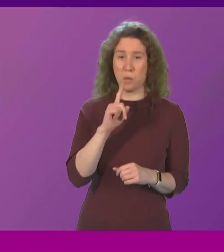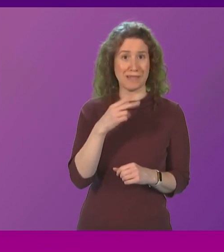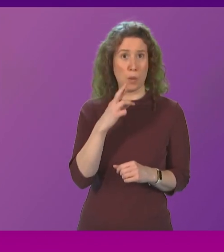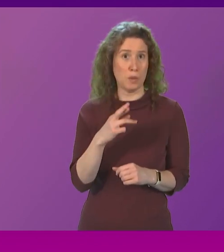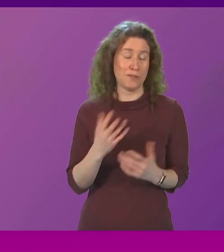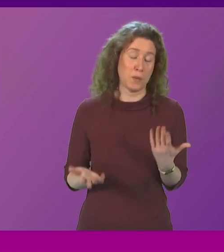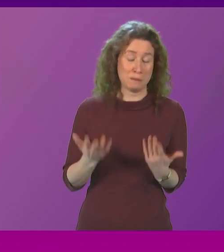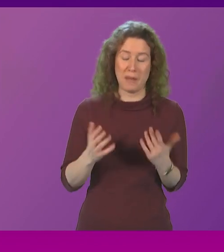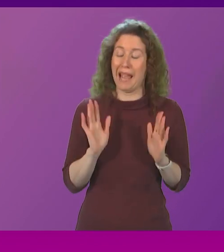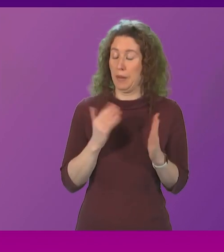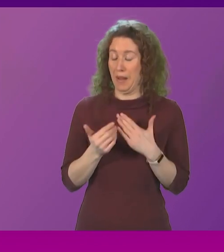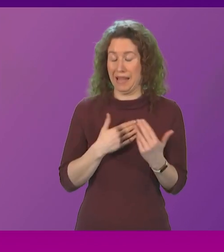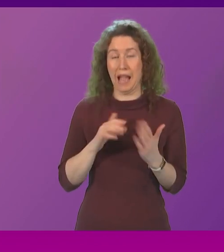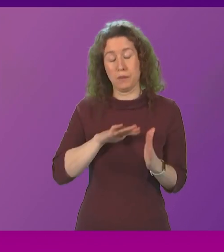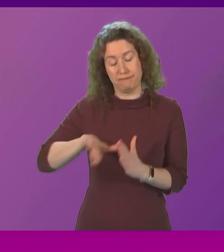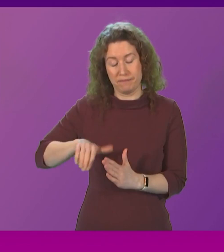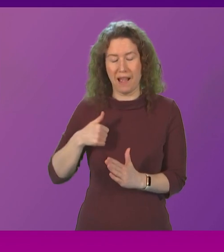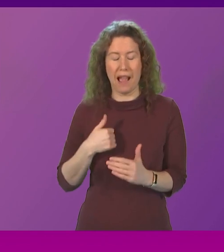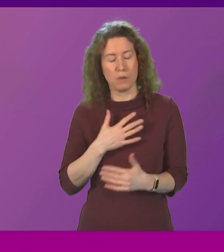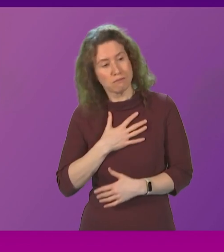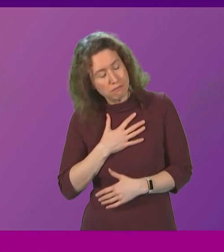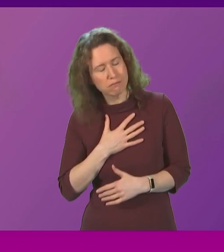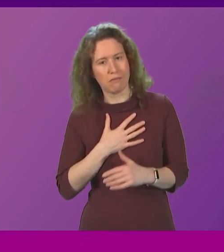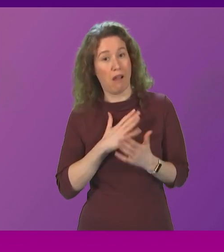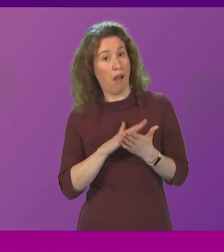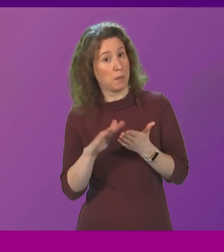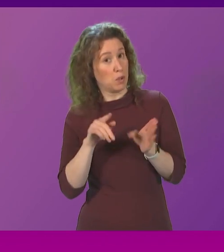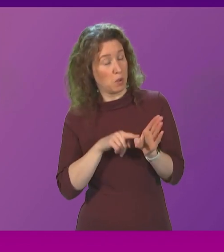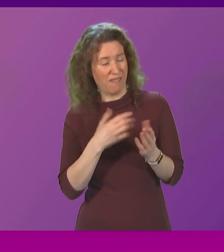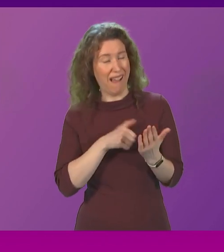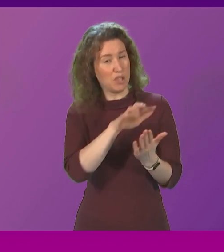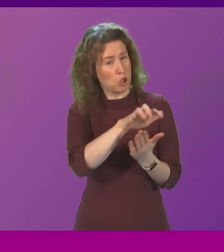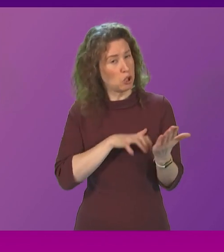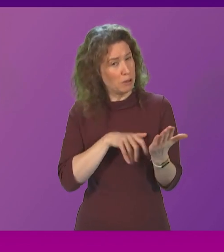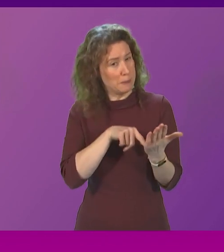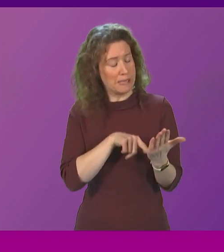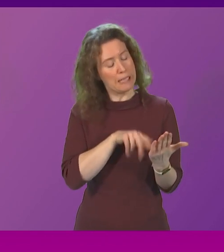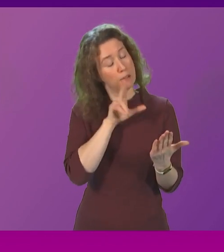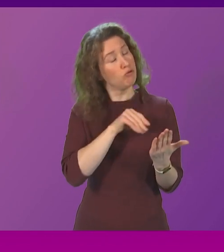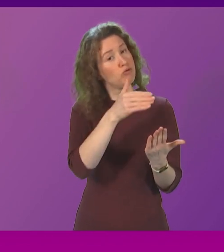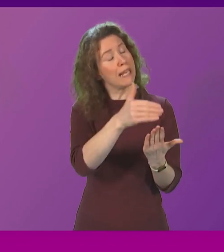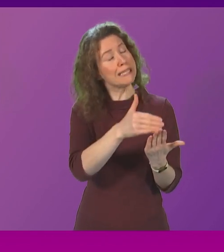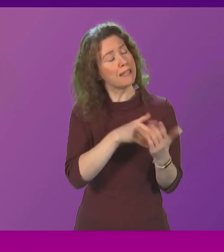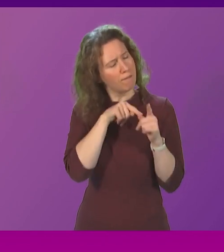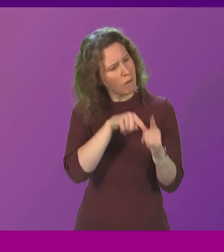I was just lamenting the point that Humza Yousaf clearly had a script prepared there. He read it ad nauseam—